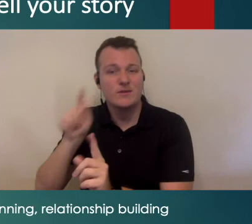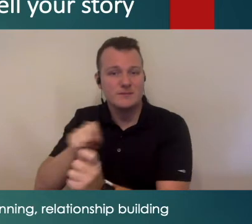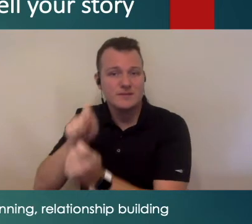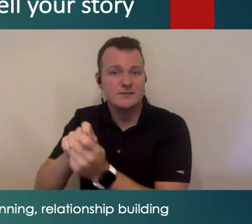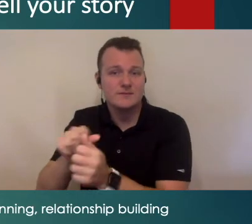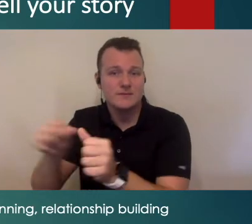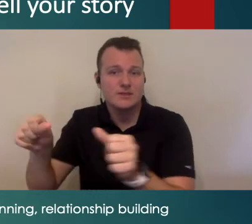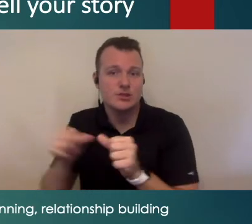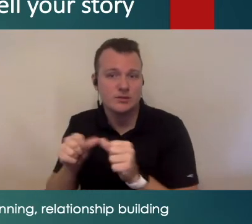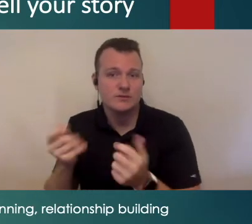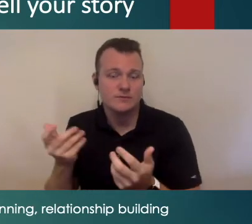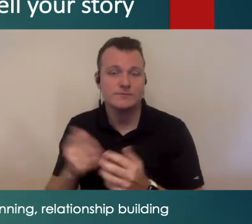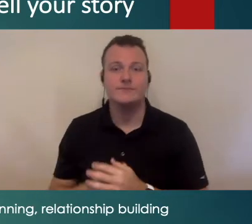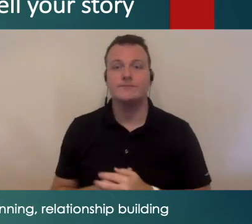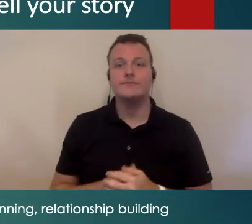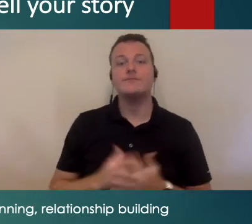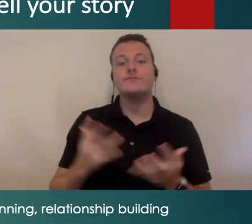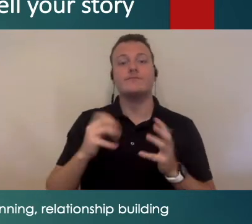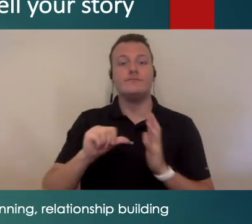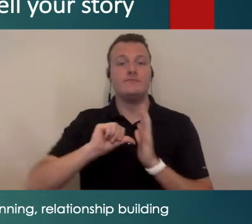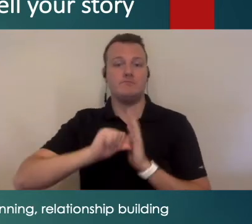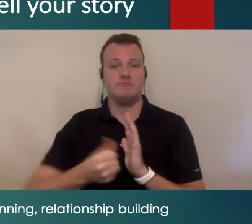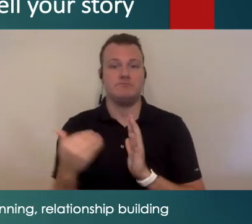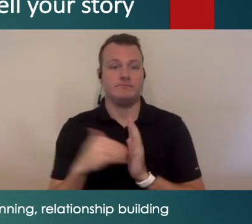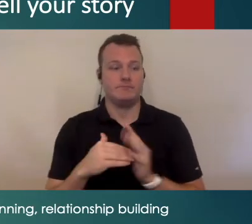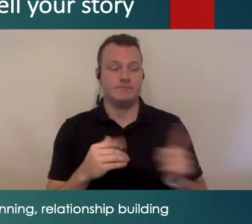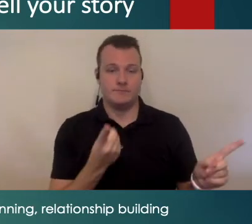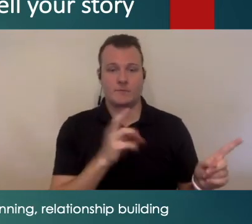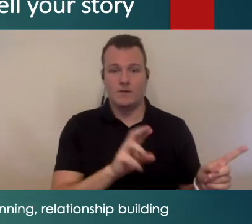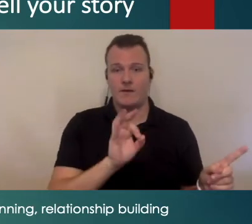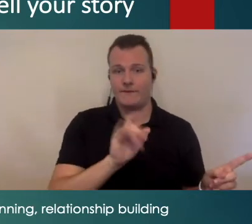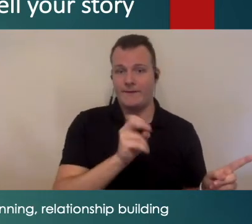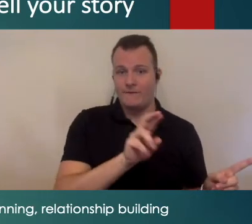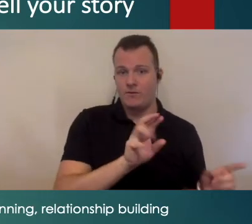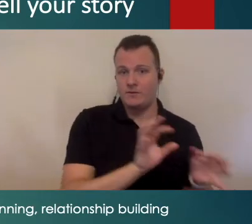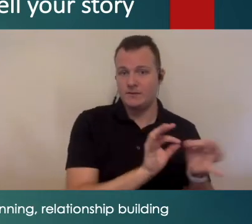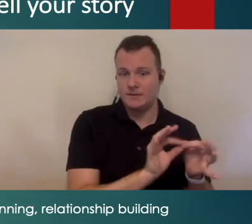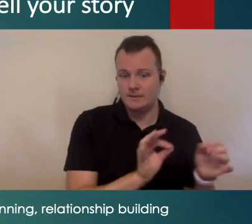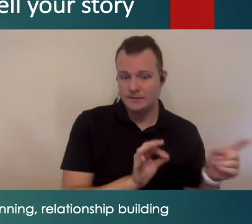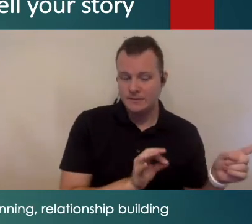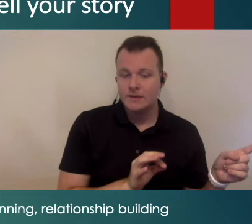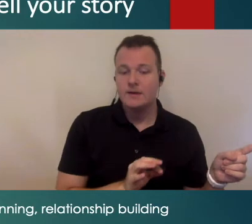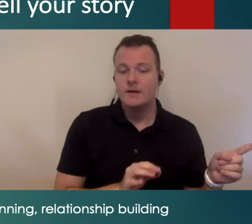So to reiterate what Dr. Megann Faivre said, you know, pay attention to what is